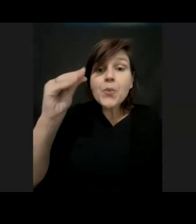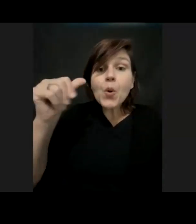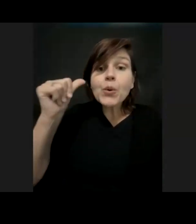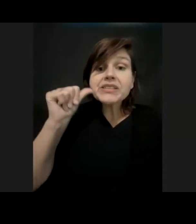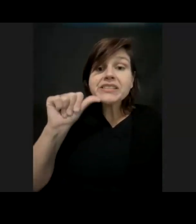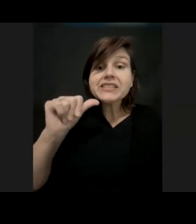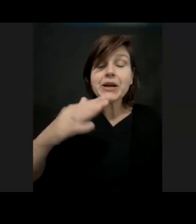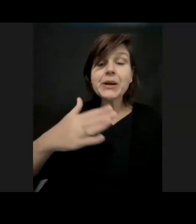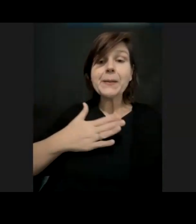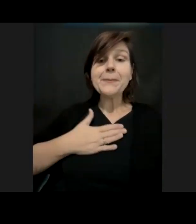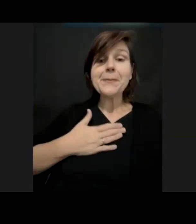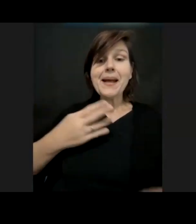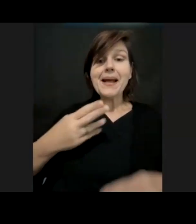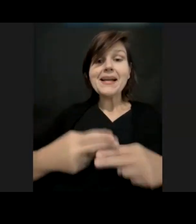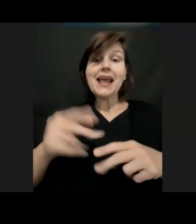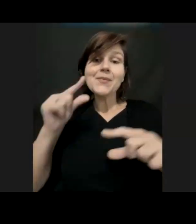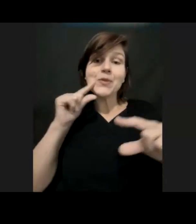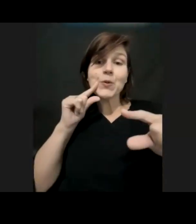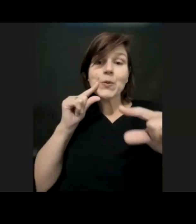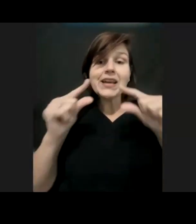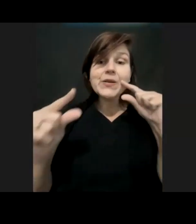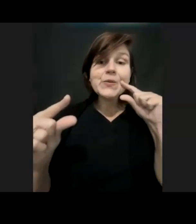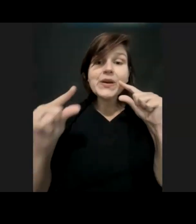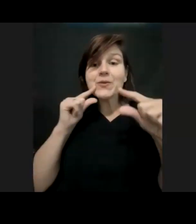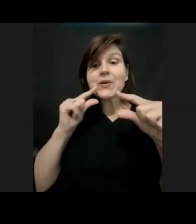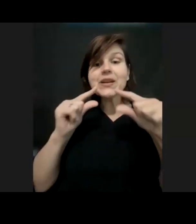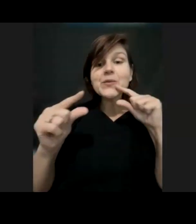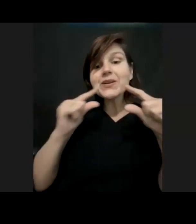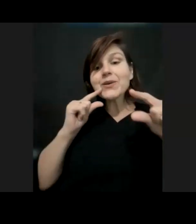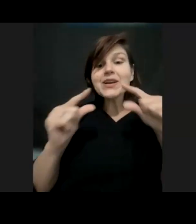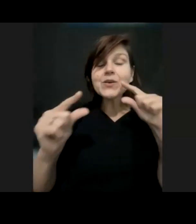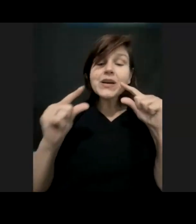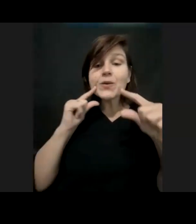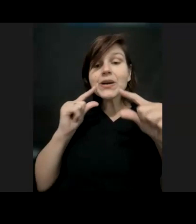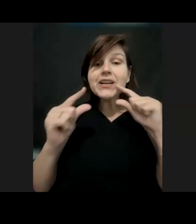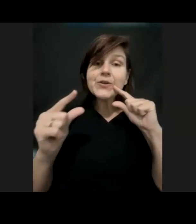Gwyn Gwyn, Gwyn Gwyn, Gwynnie Gwyn Gwyn.